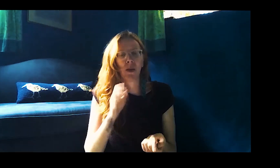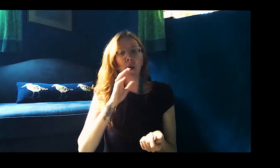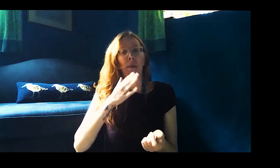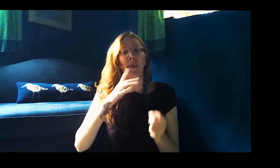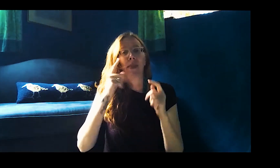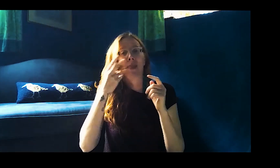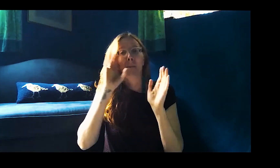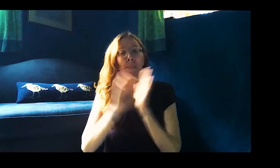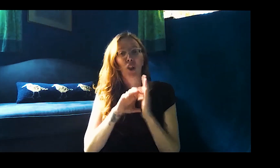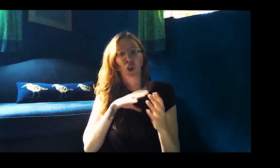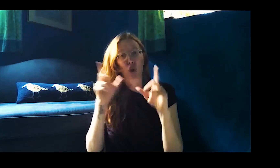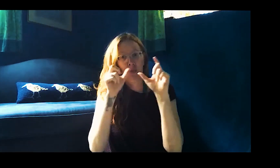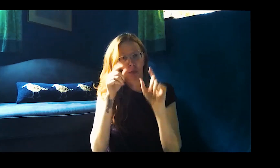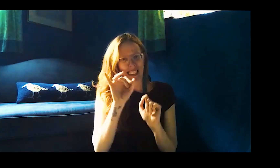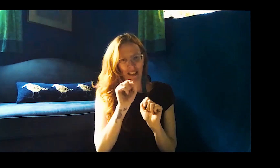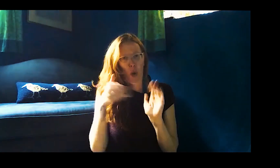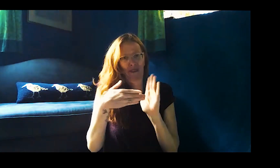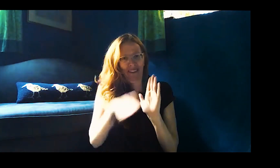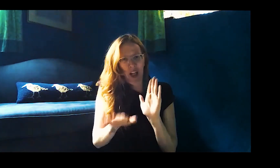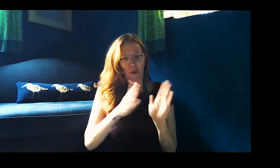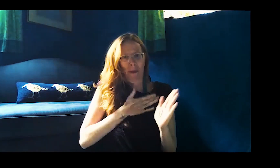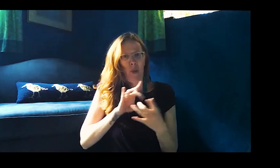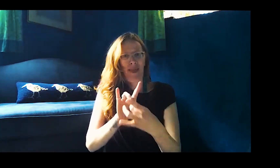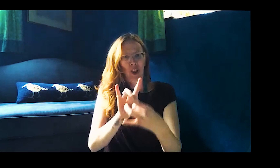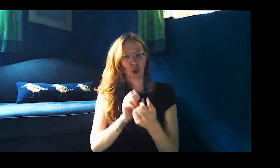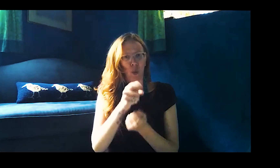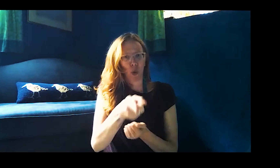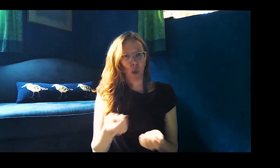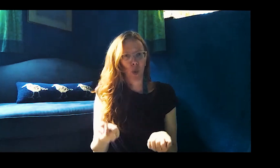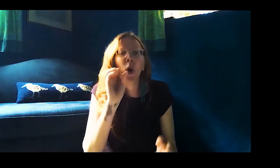in the session. It's a reflection of my relationship, my relationship with you, and I